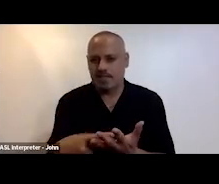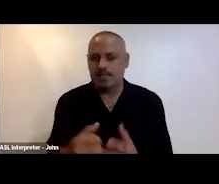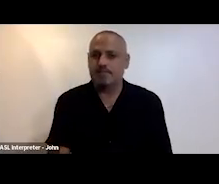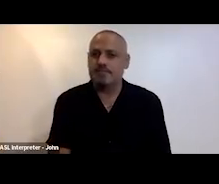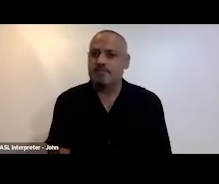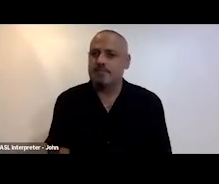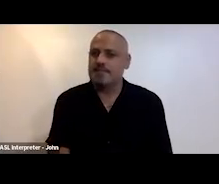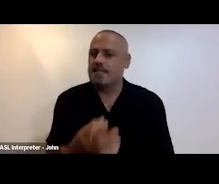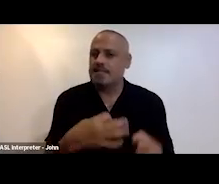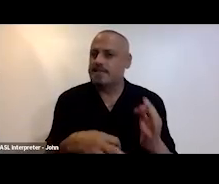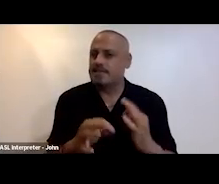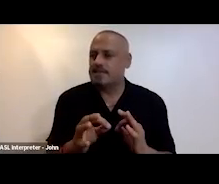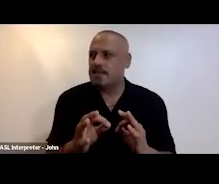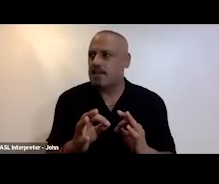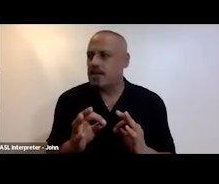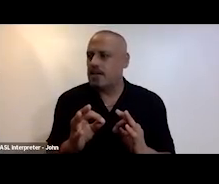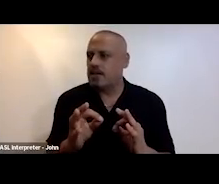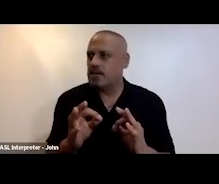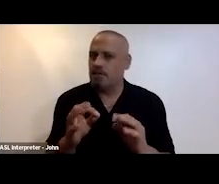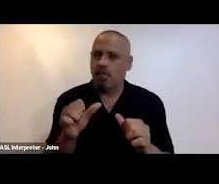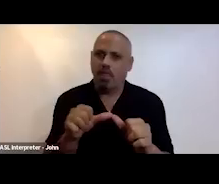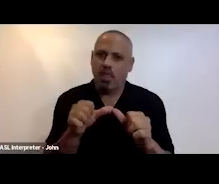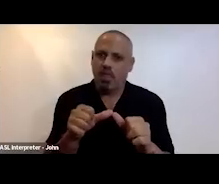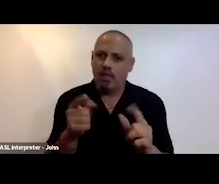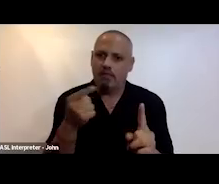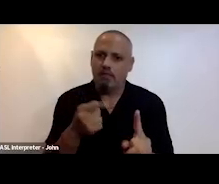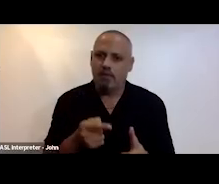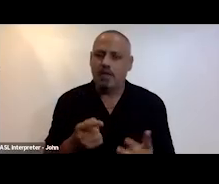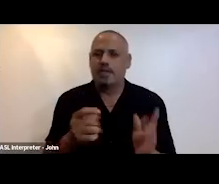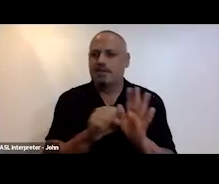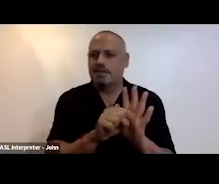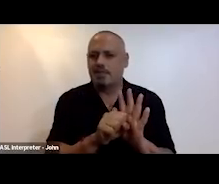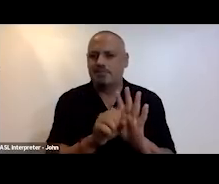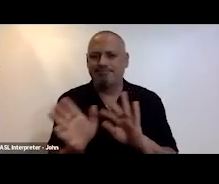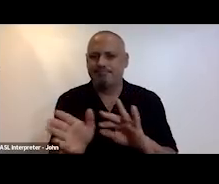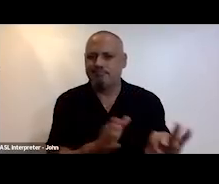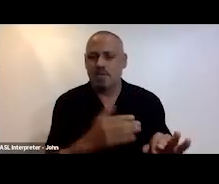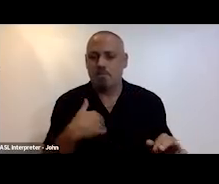rather than belaboring the point and talking about symptoms and things like that. My hope is to talk a bit more